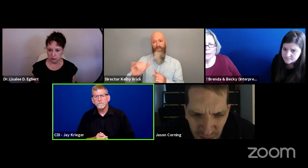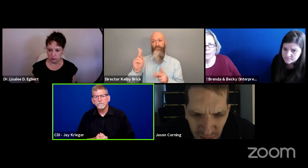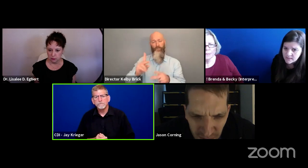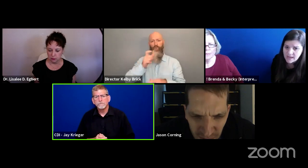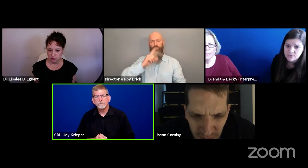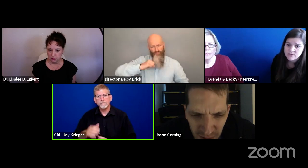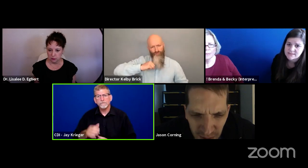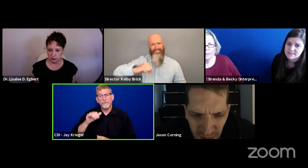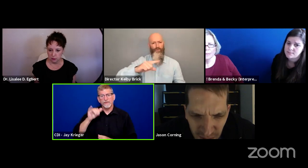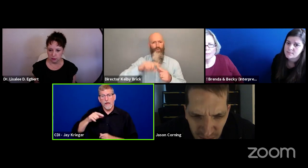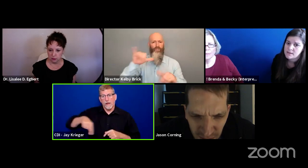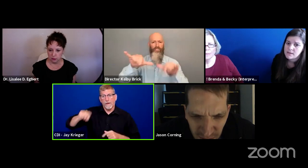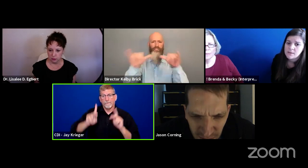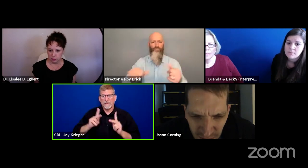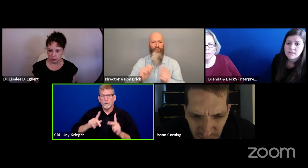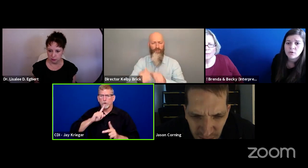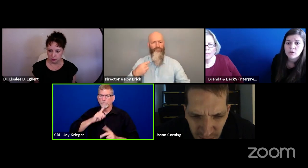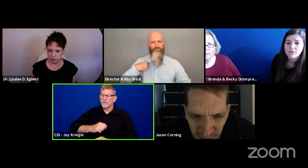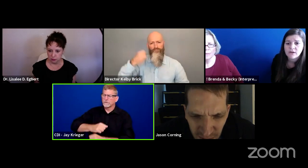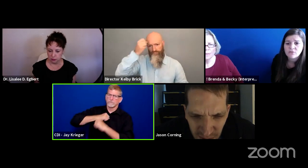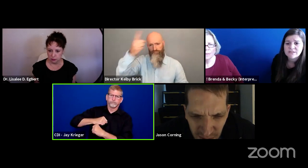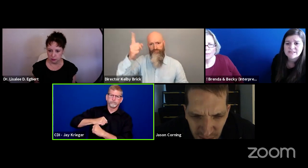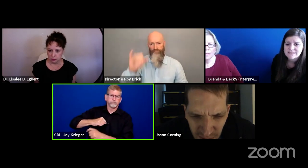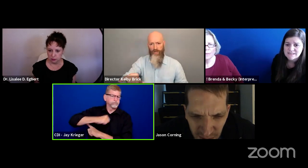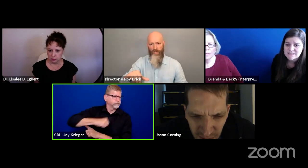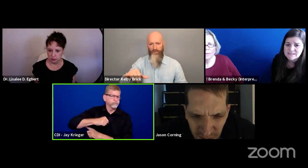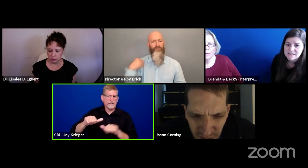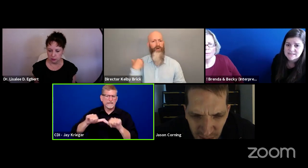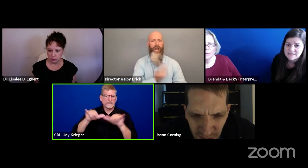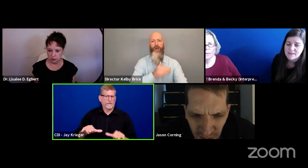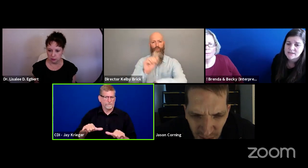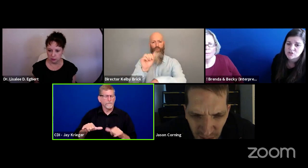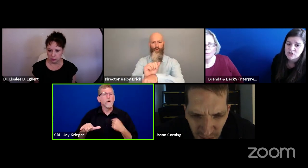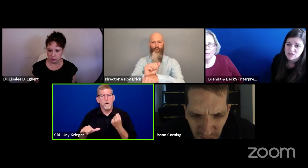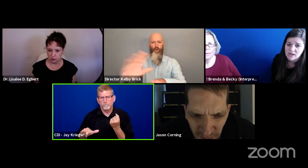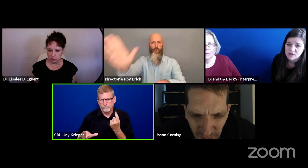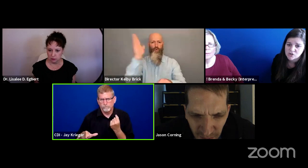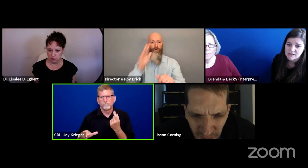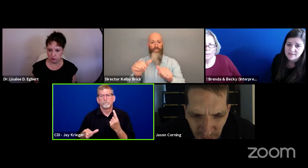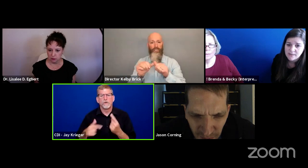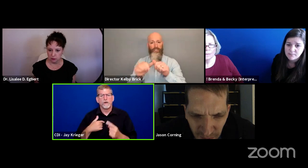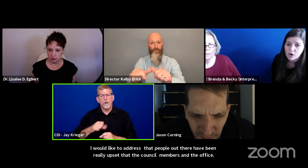and racism. People are very resistant to that systemic change. I understand that.